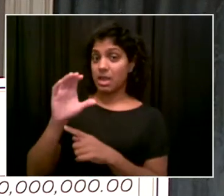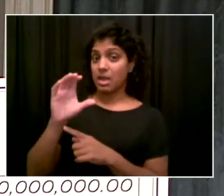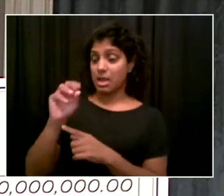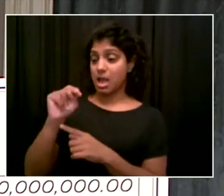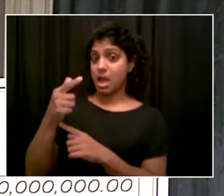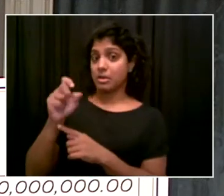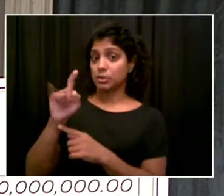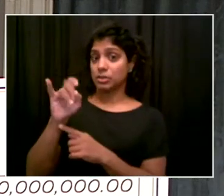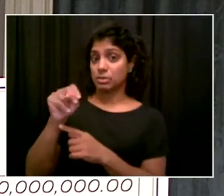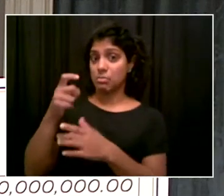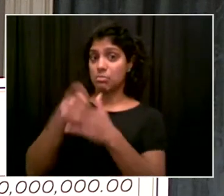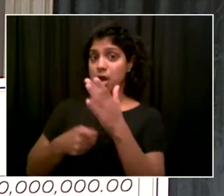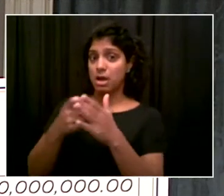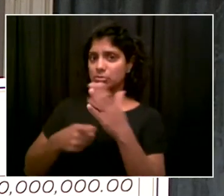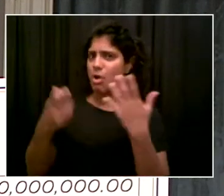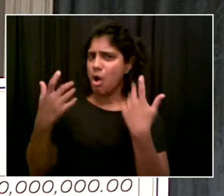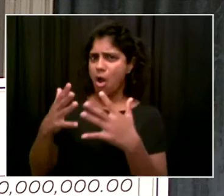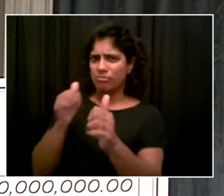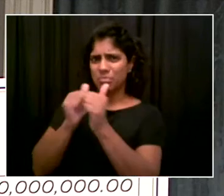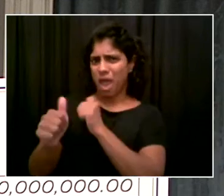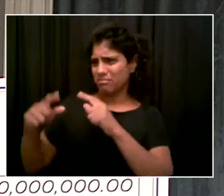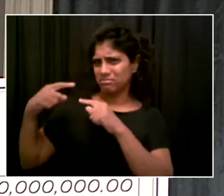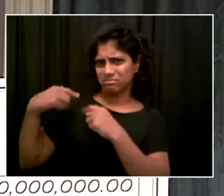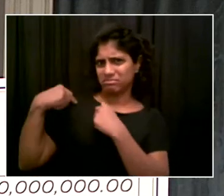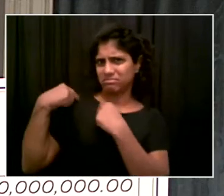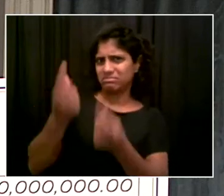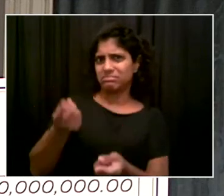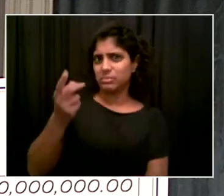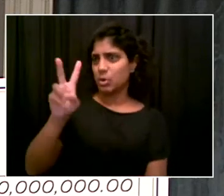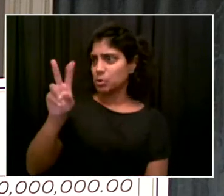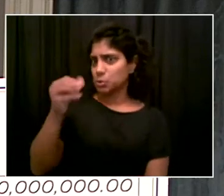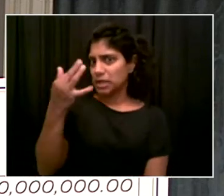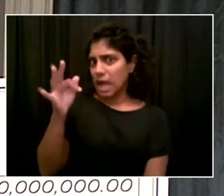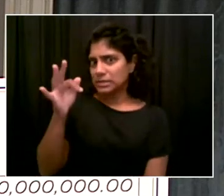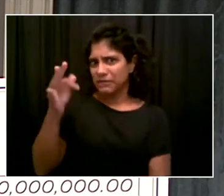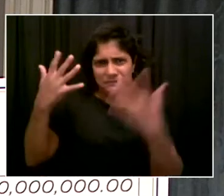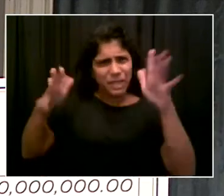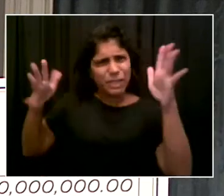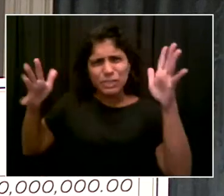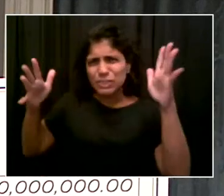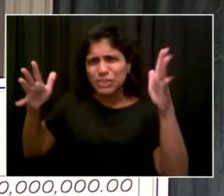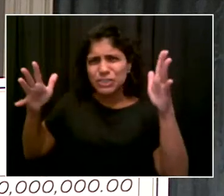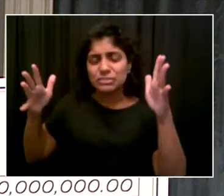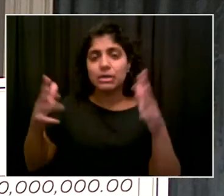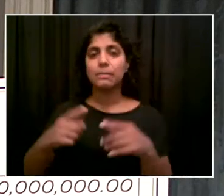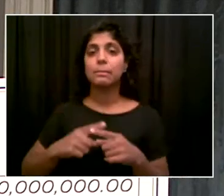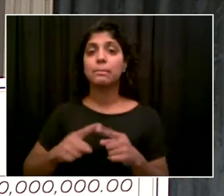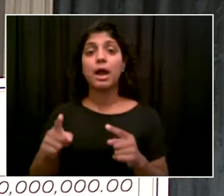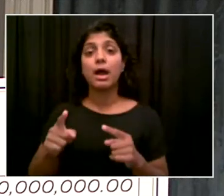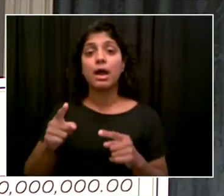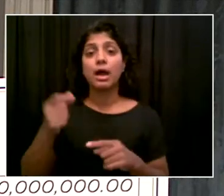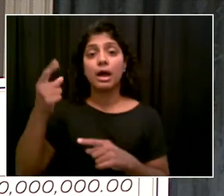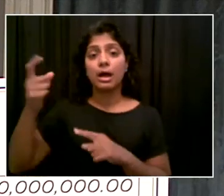WE IMPLEMENTED IT? RENIE, I THINK YOU WOULD AGREE